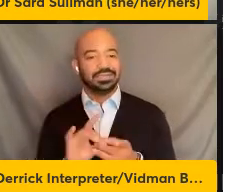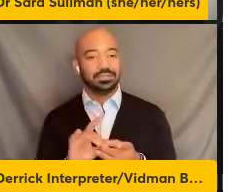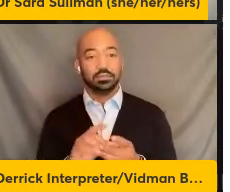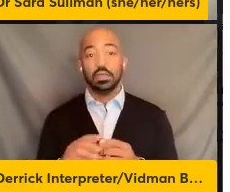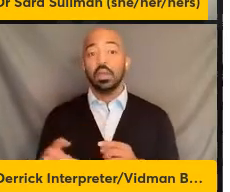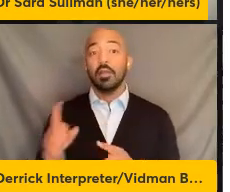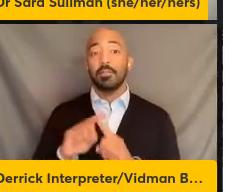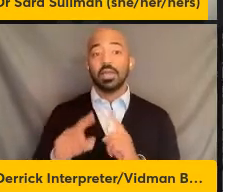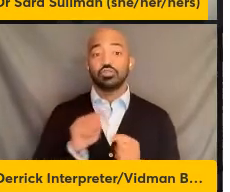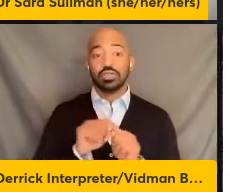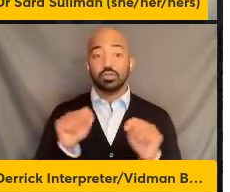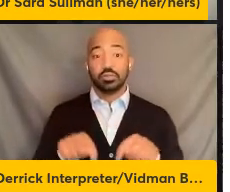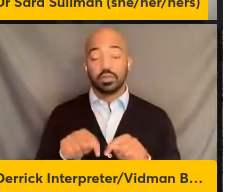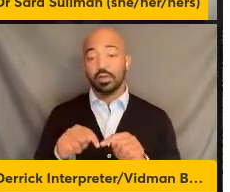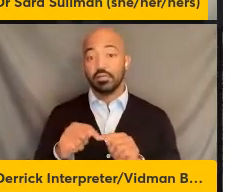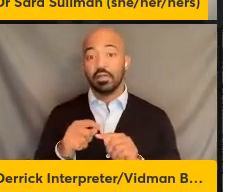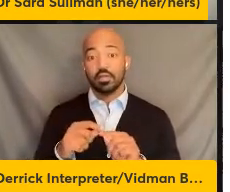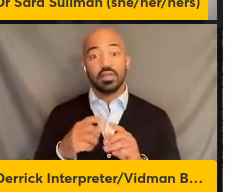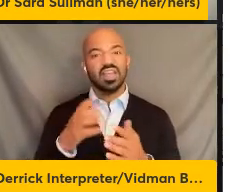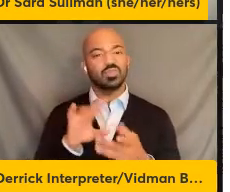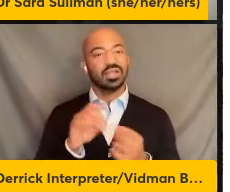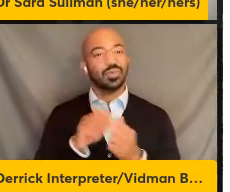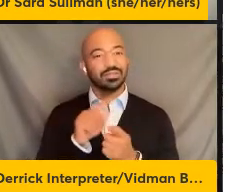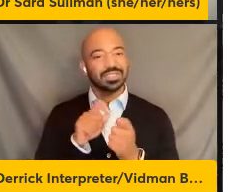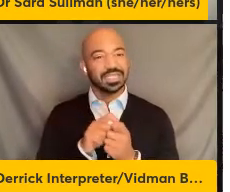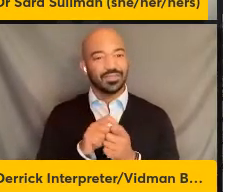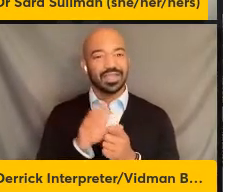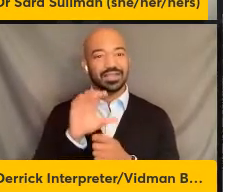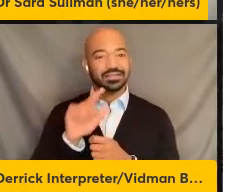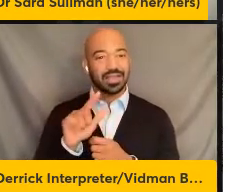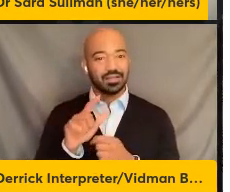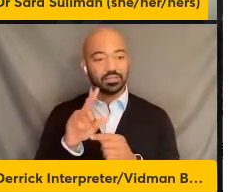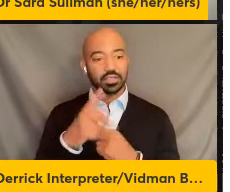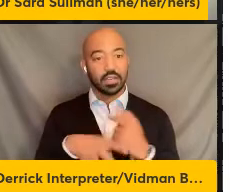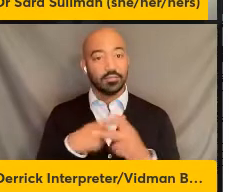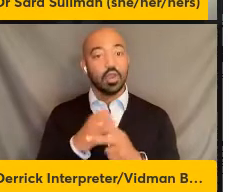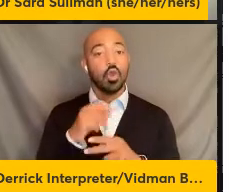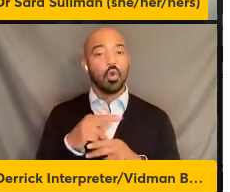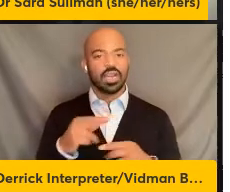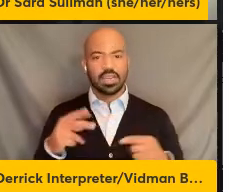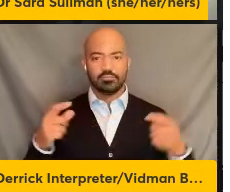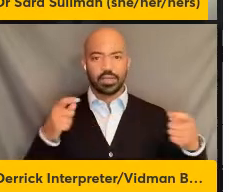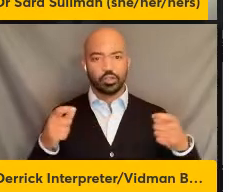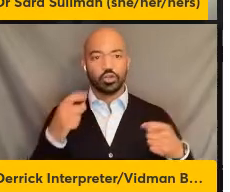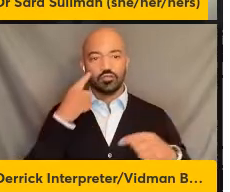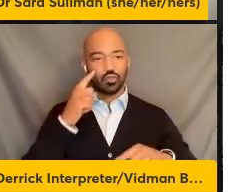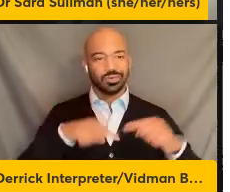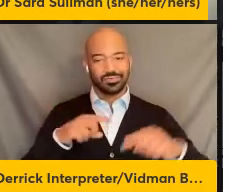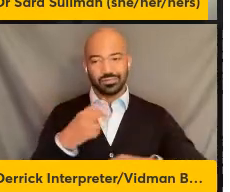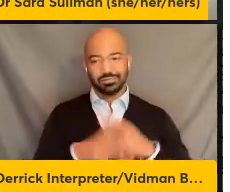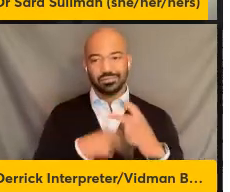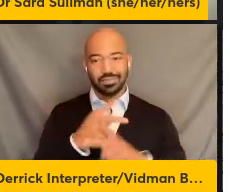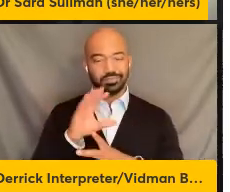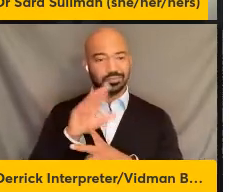tend to be associated with specific cell types, or they can be actually master regulators of different cell types, we can infer